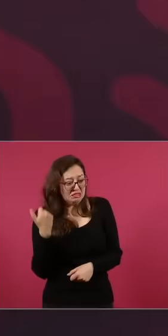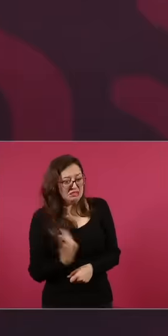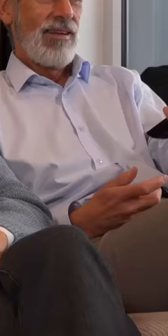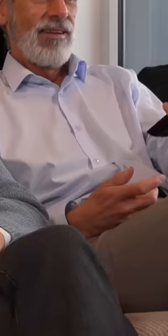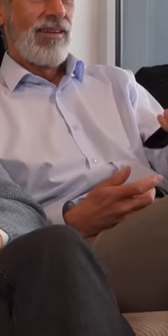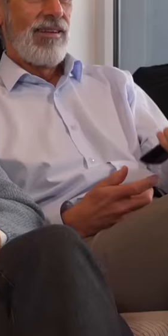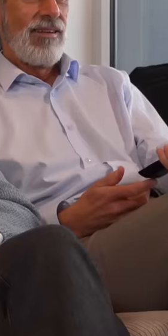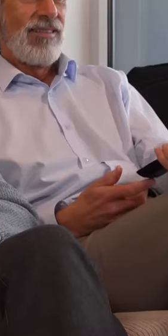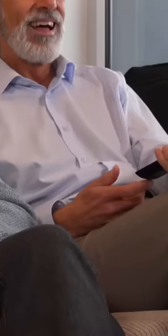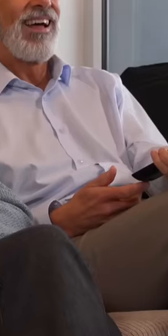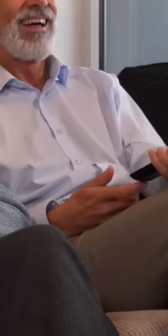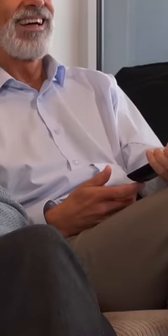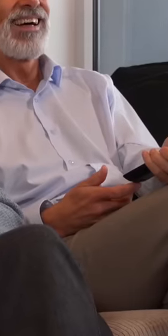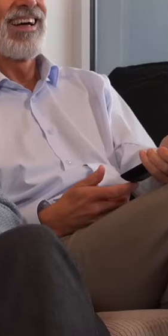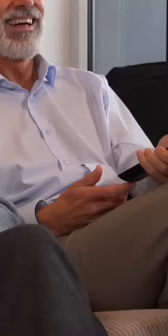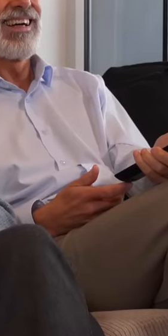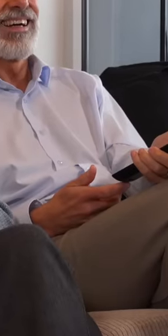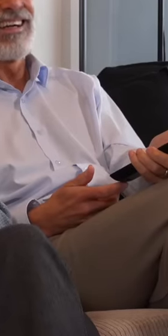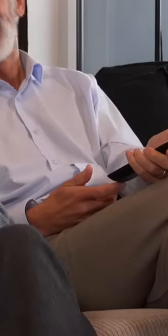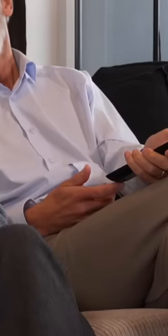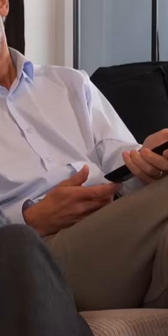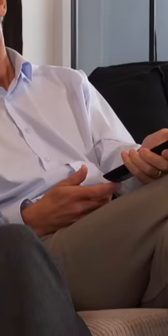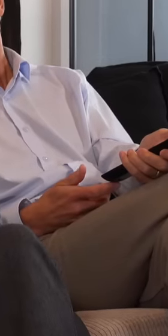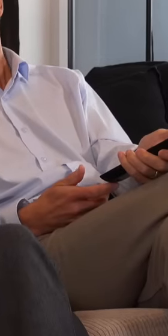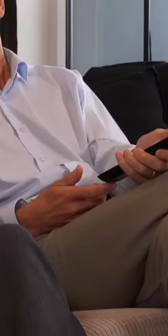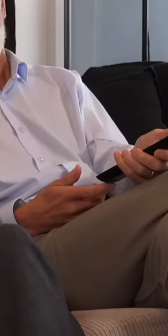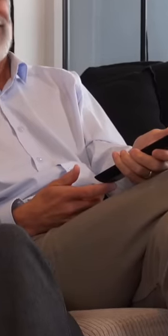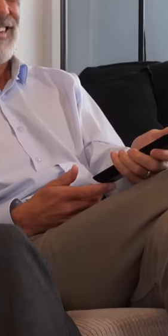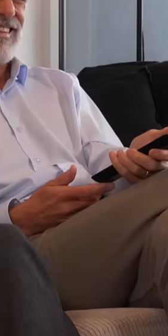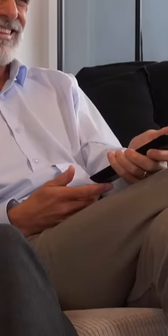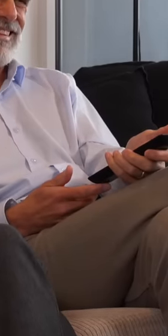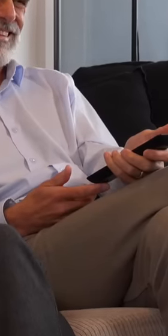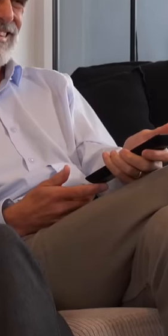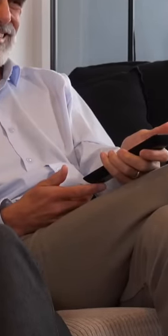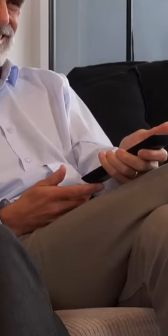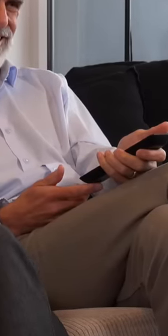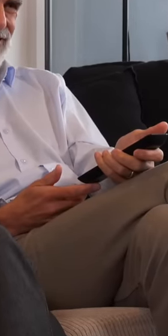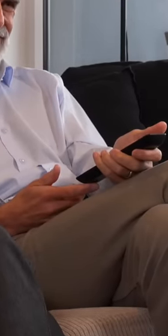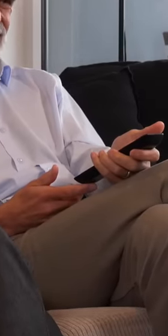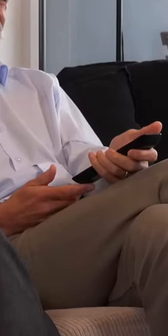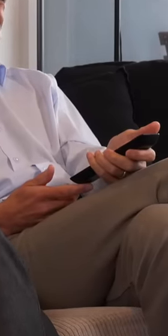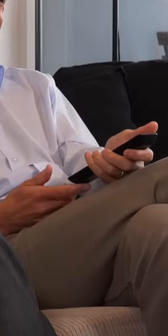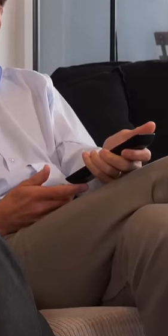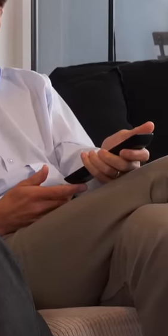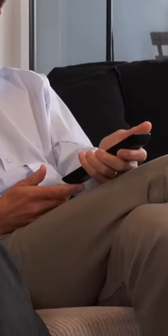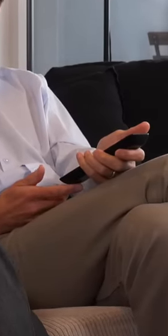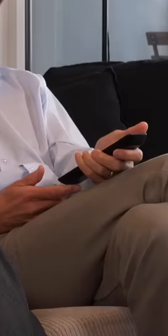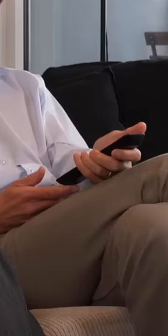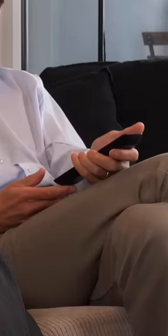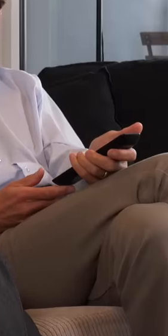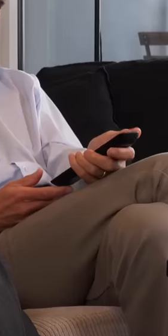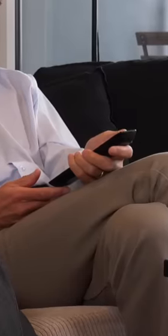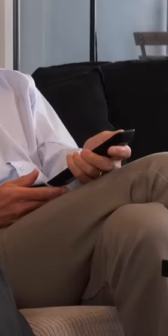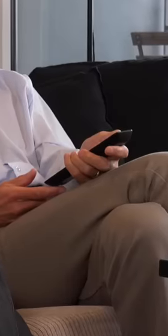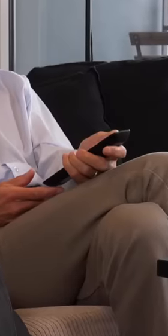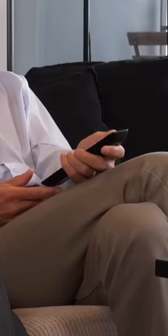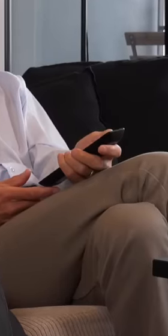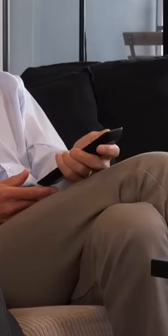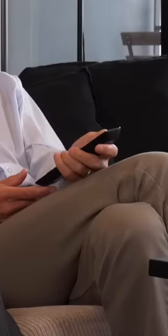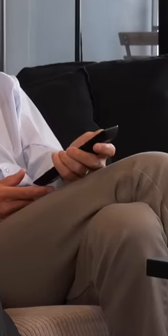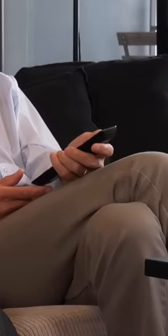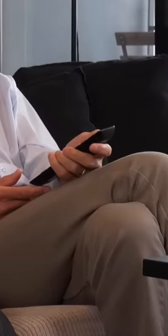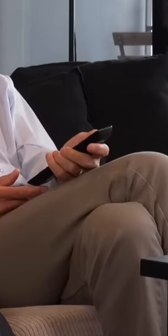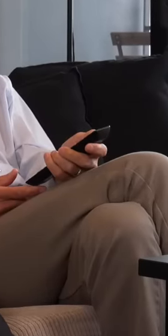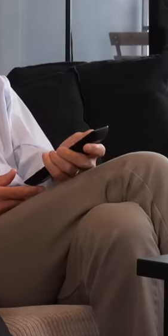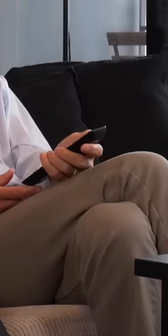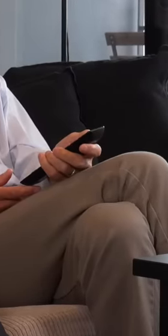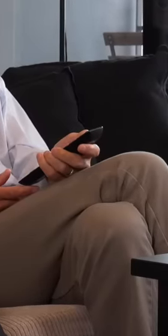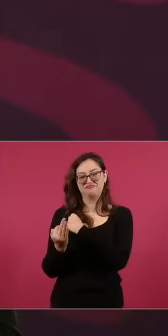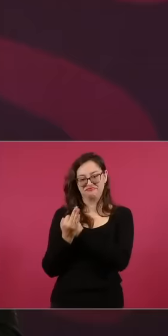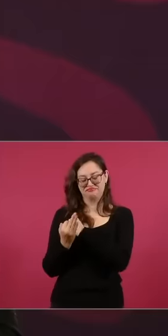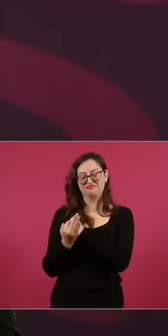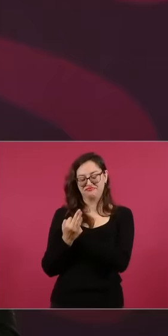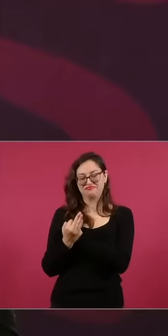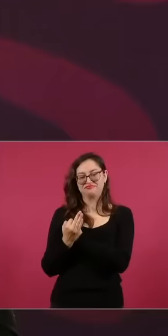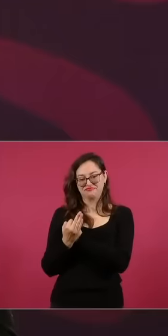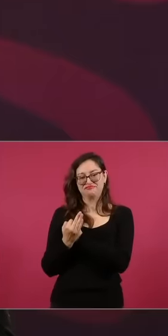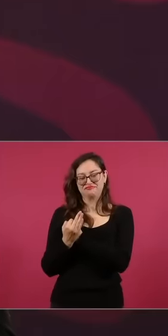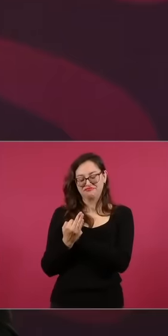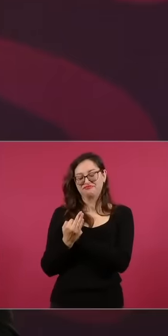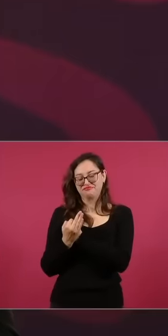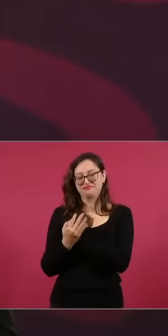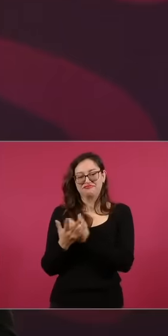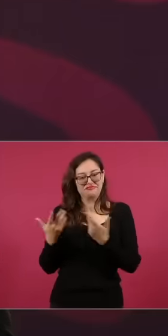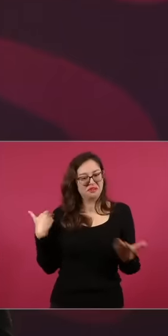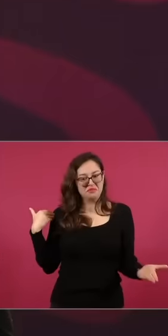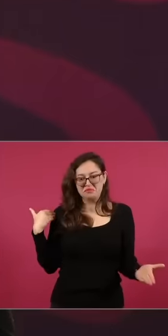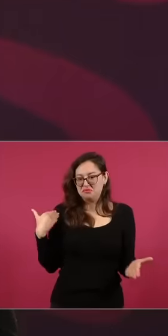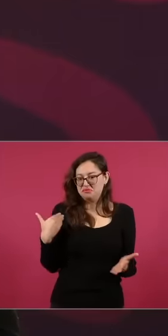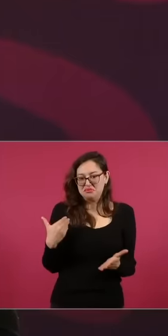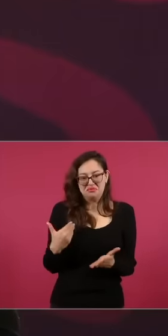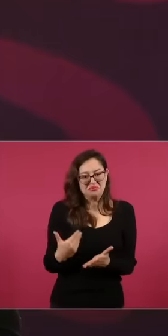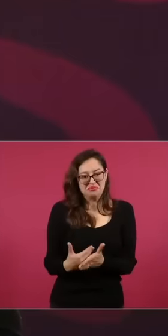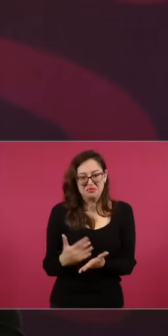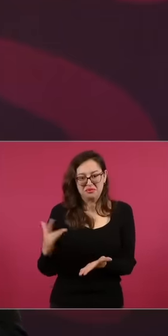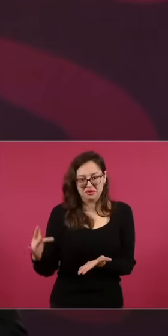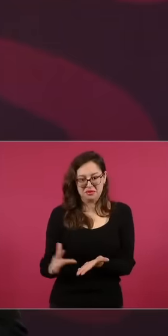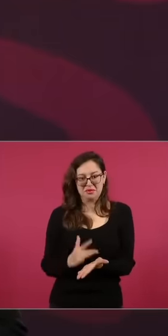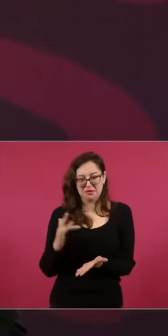This Indian Patar Rajada is handsome but the support was fundamental Until now, this